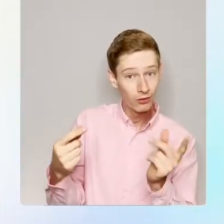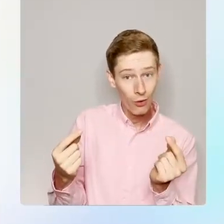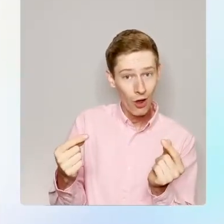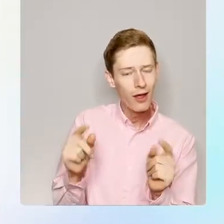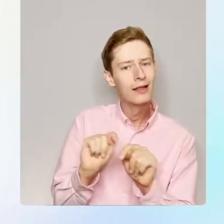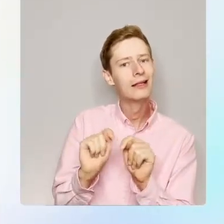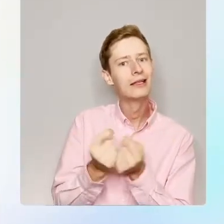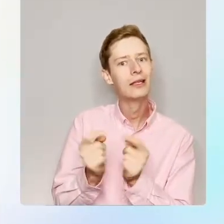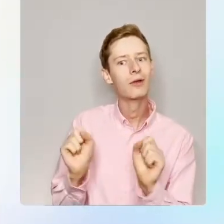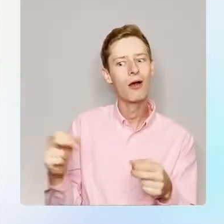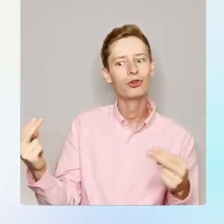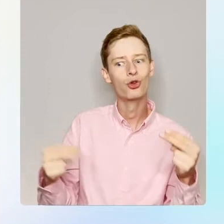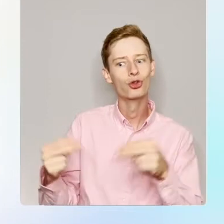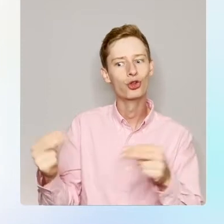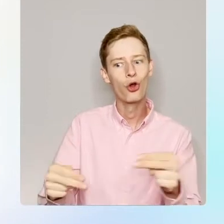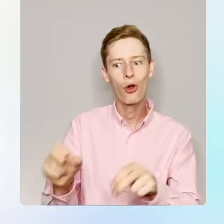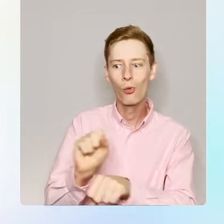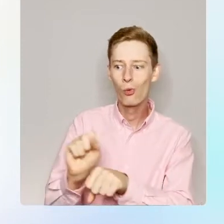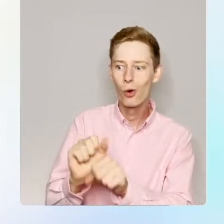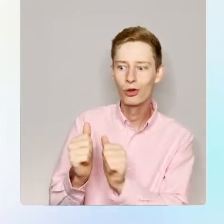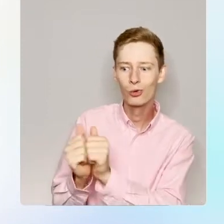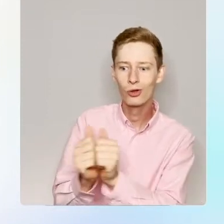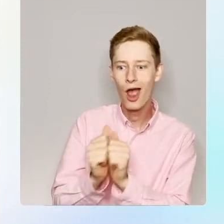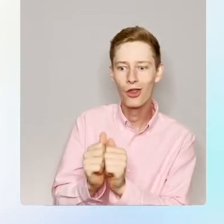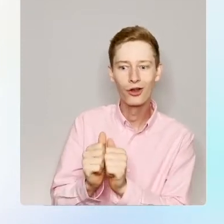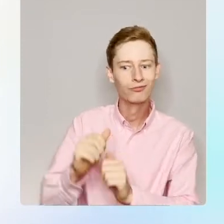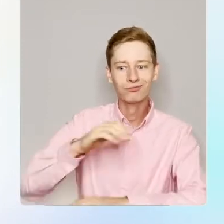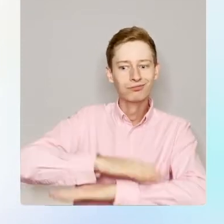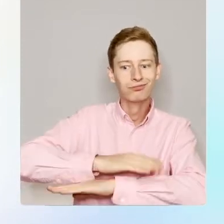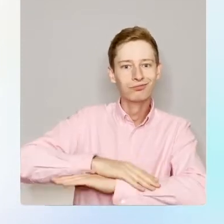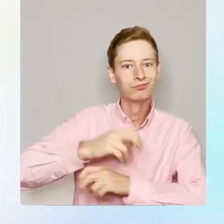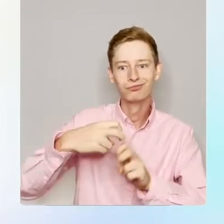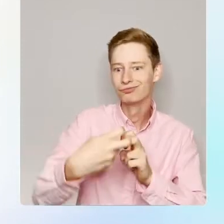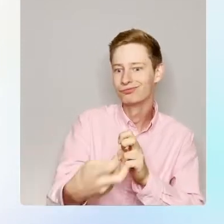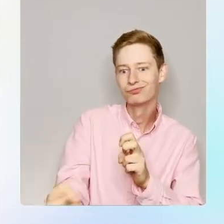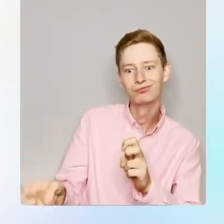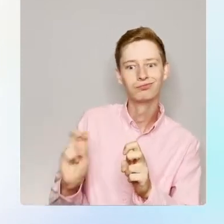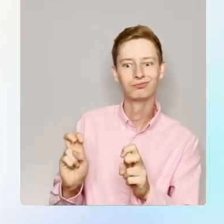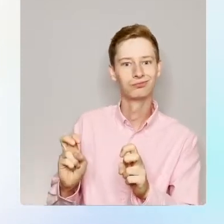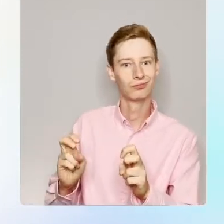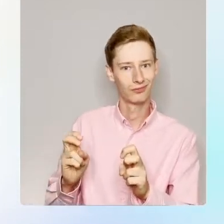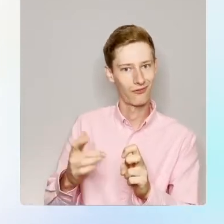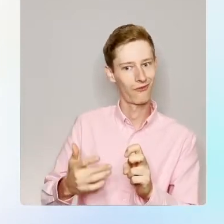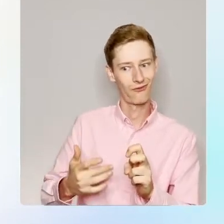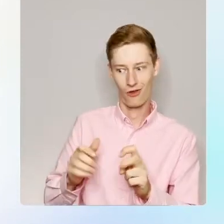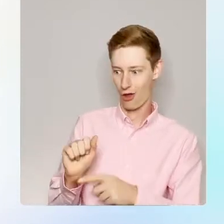and develop ideas together, and audio helps make this experience feel real,